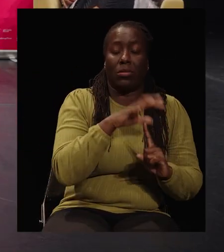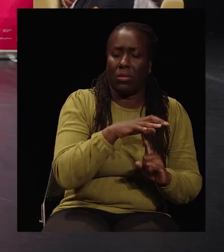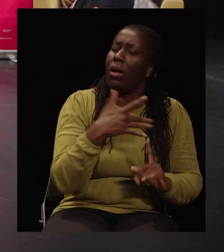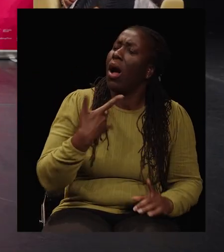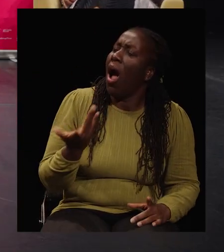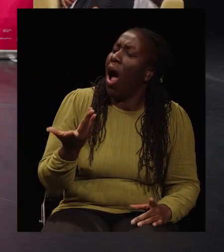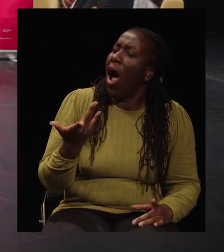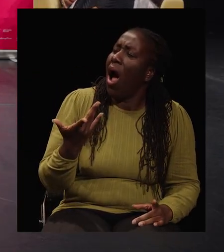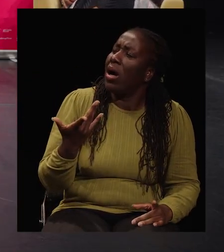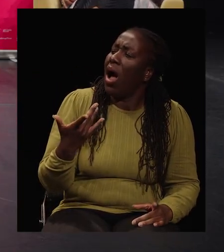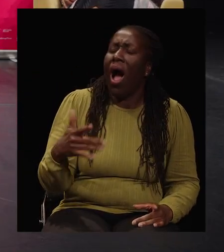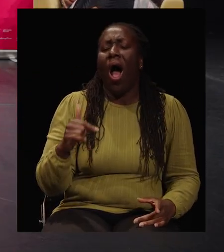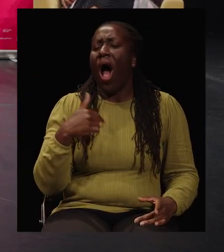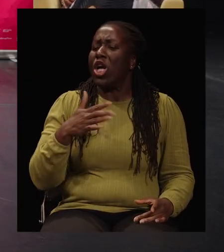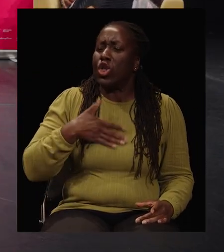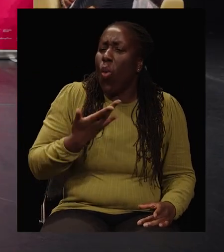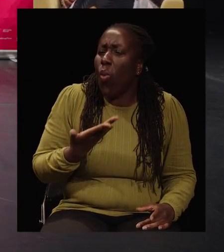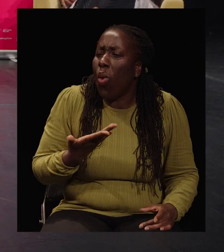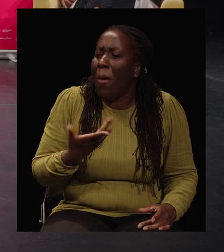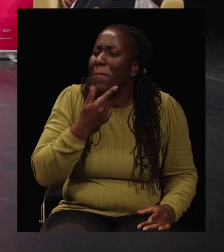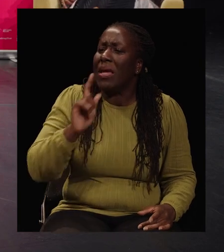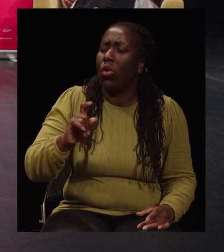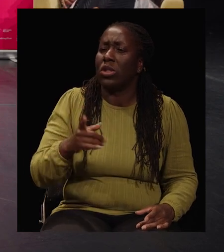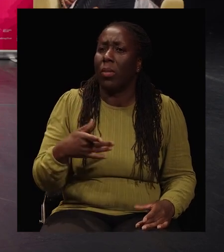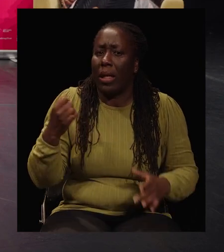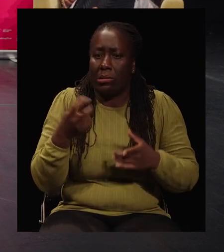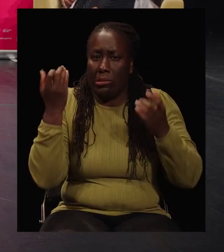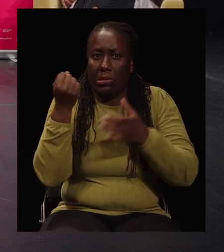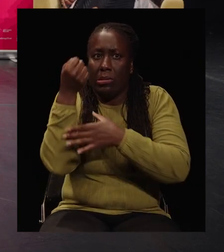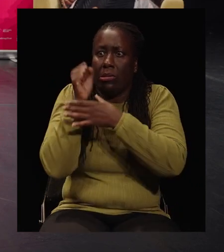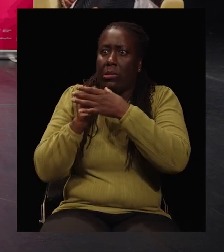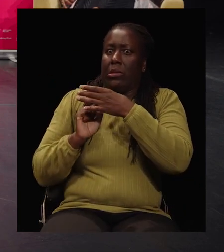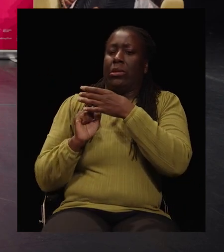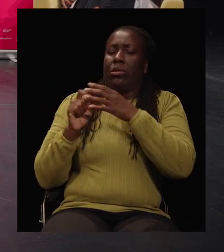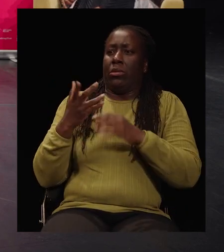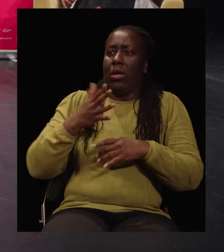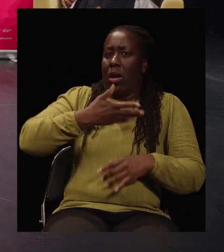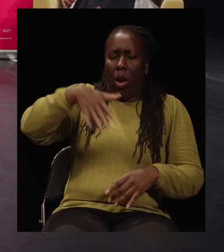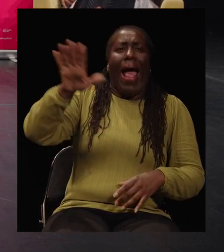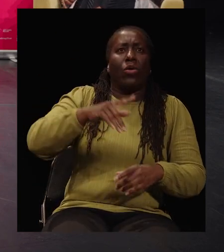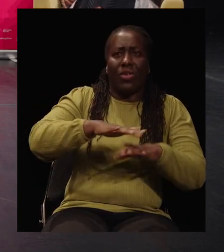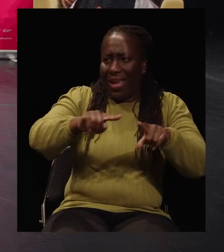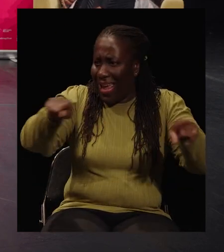well, like discouraged from being in spaces, and like inviting them in, and letting them make noise, letting them take up physical space.